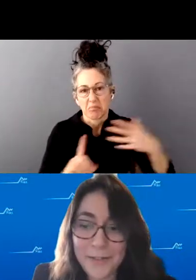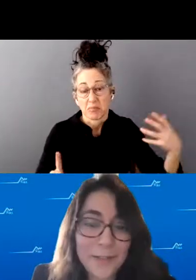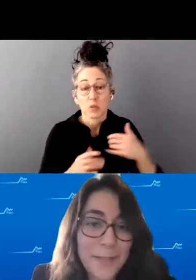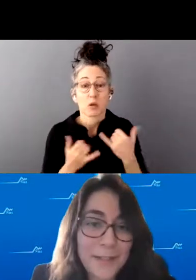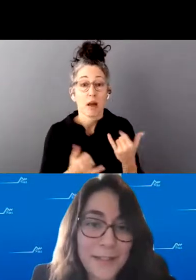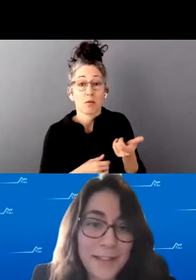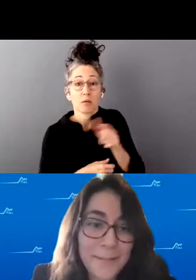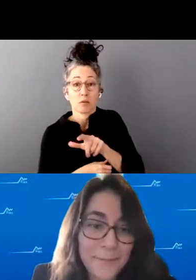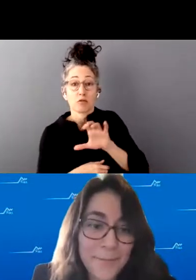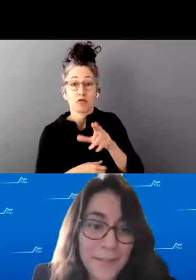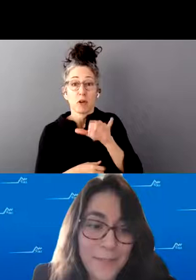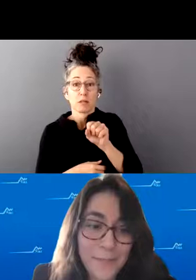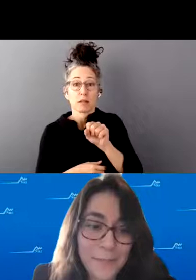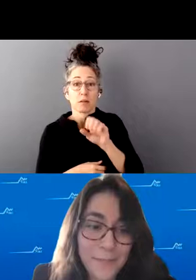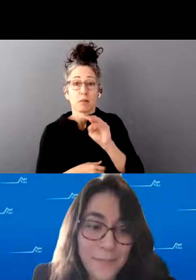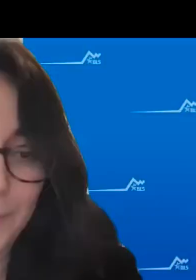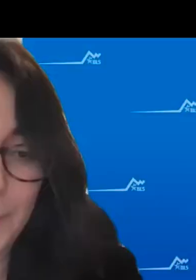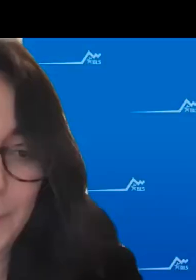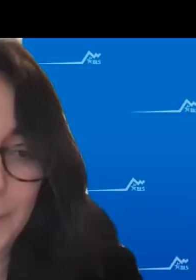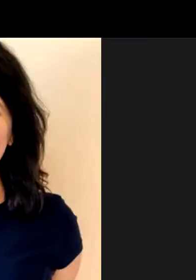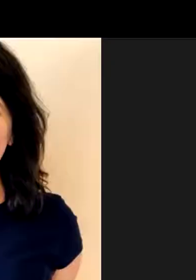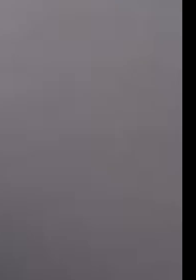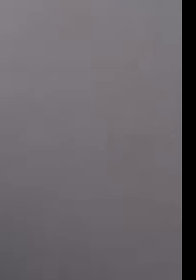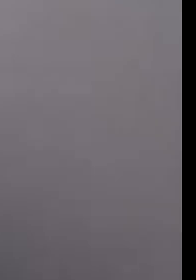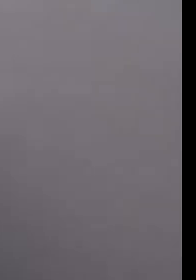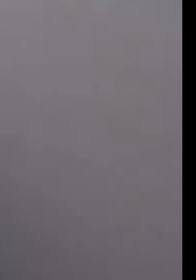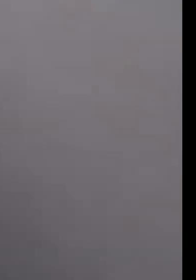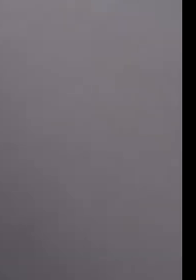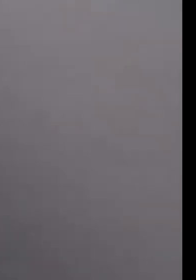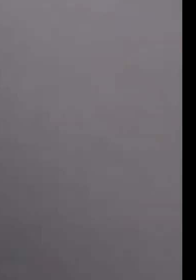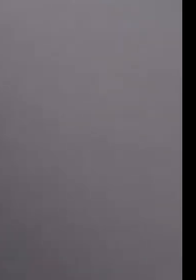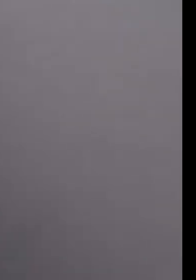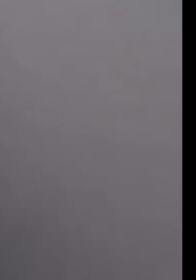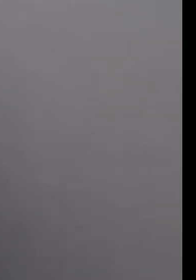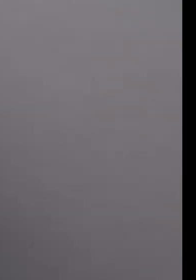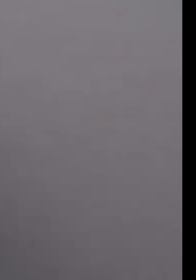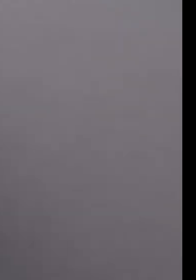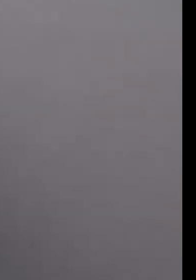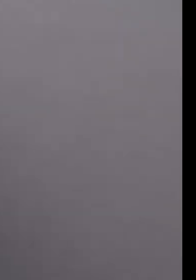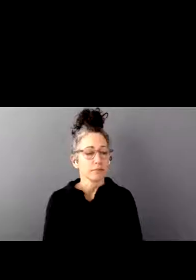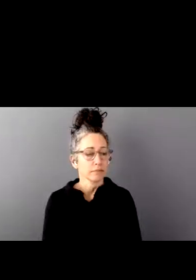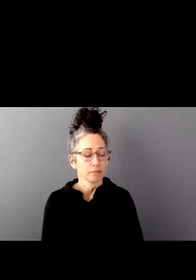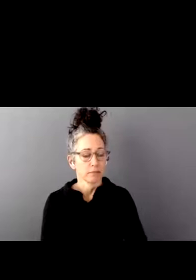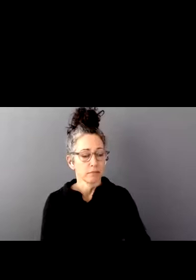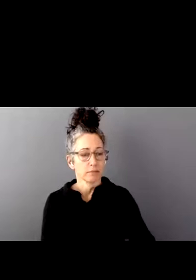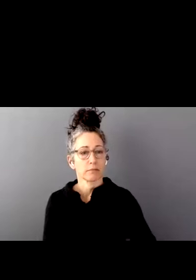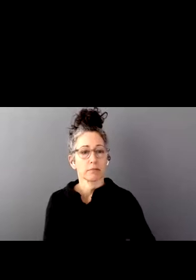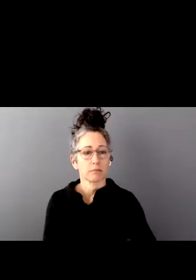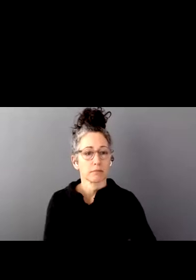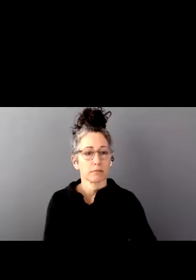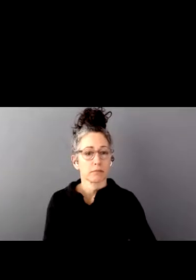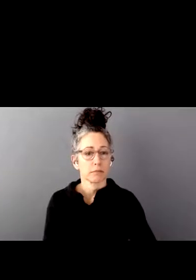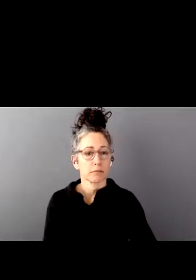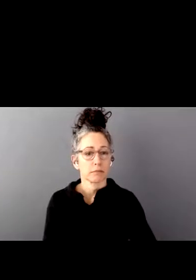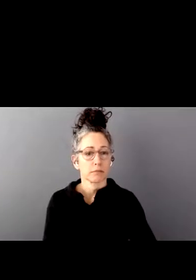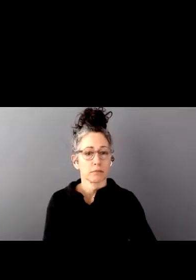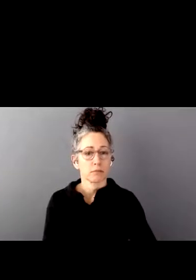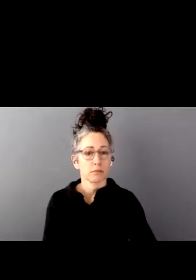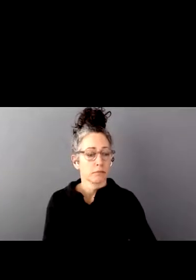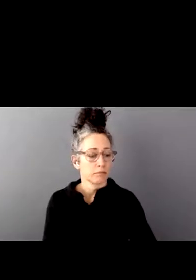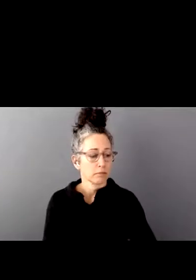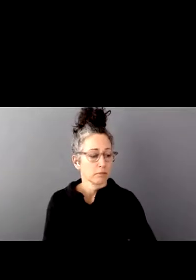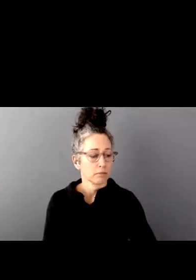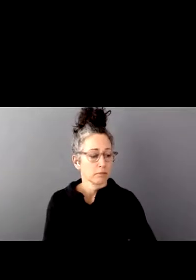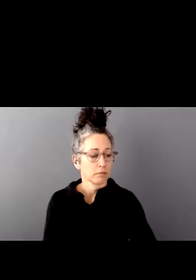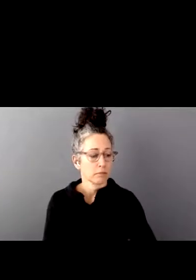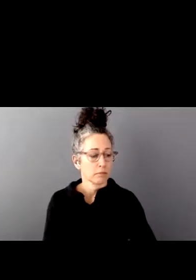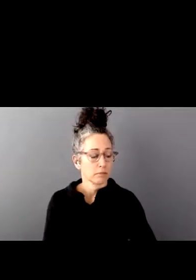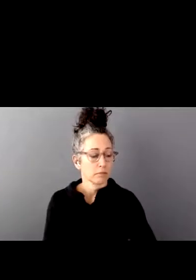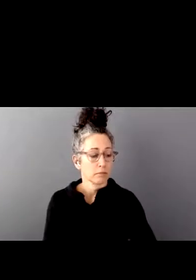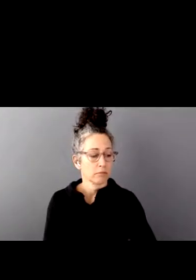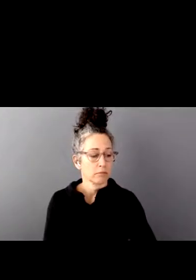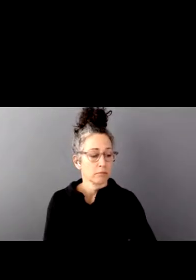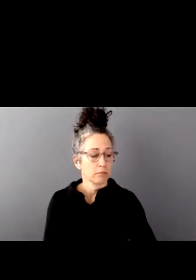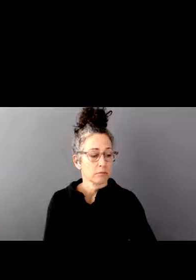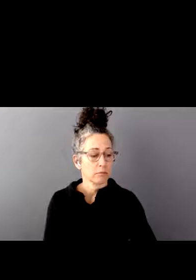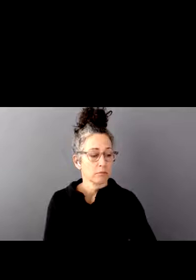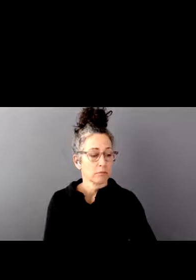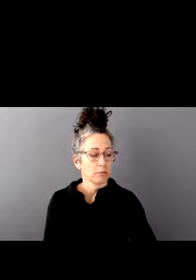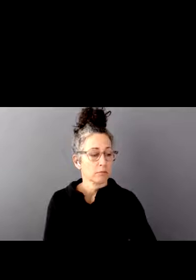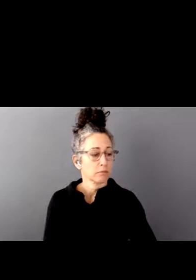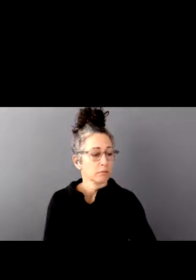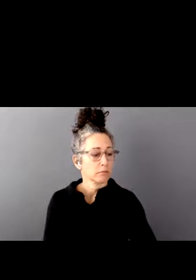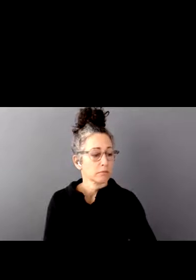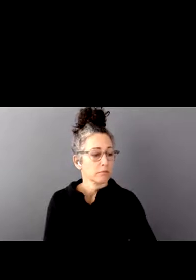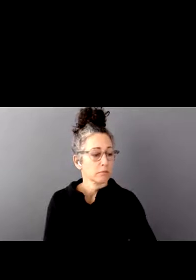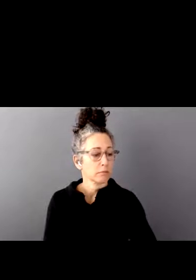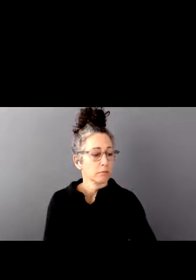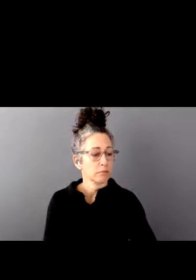day that can answer your questions on the ORS. And now, I am turning over presenting to Chris McLaren.